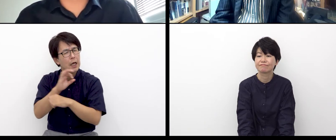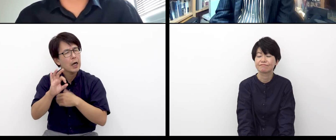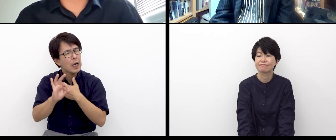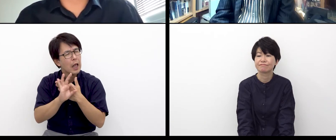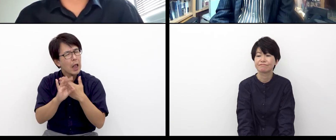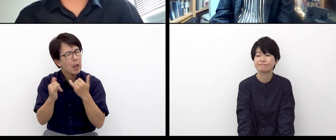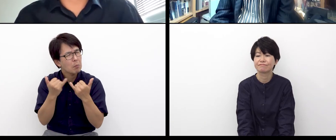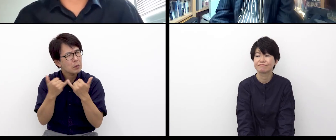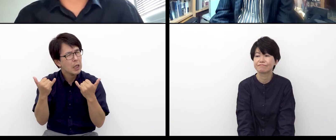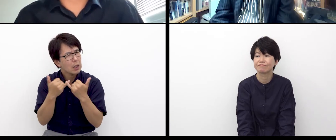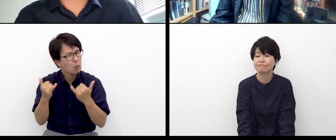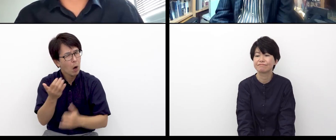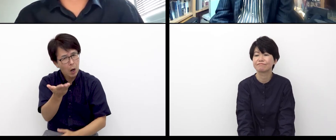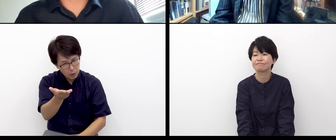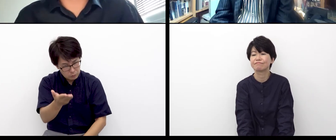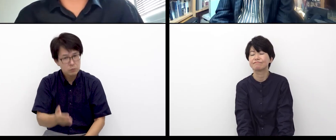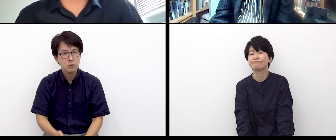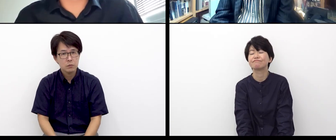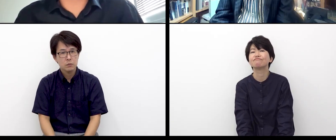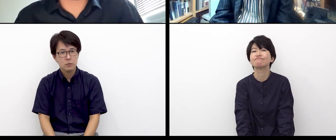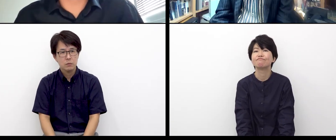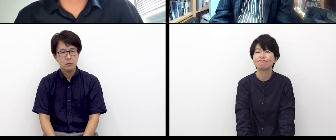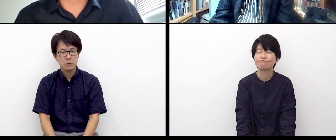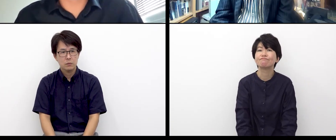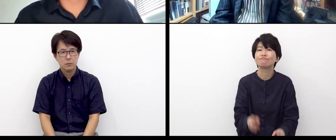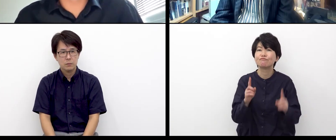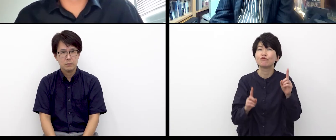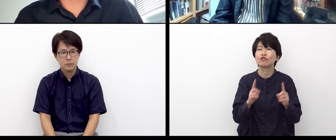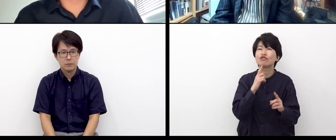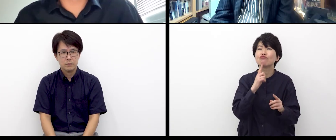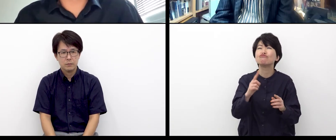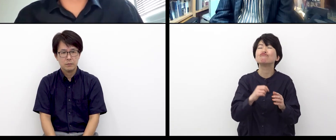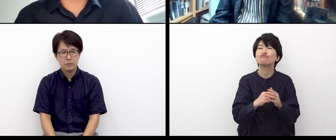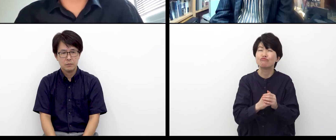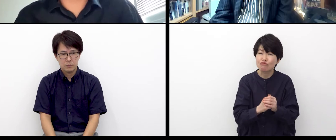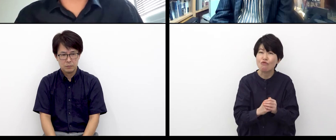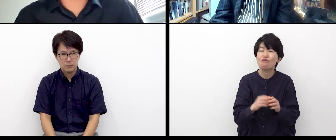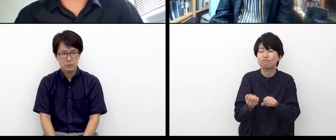If anything, there are more cases in which they do some expressions after getting out of it.